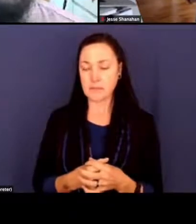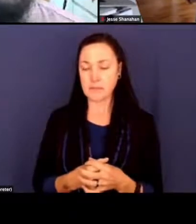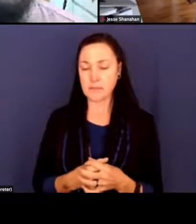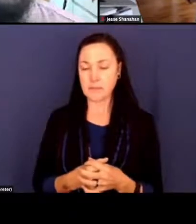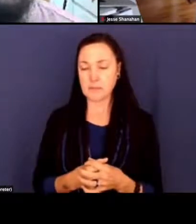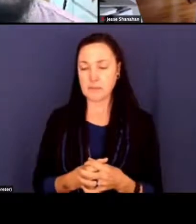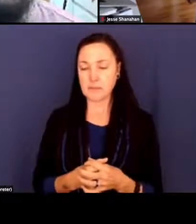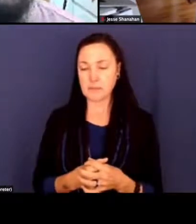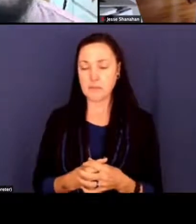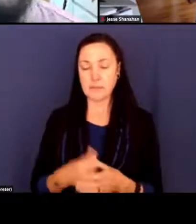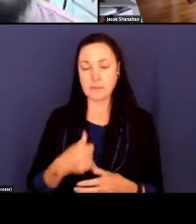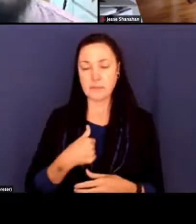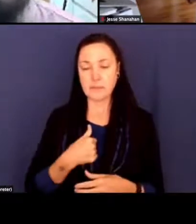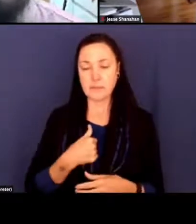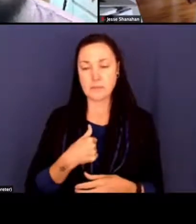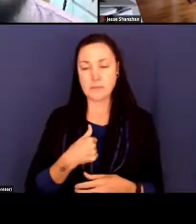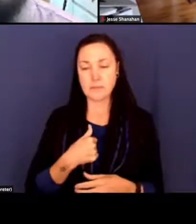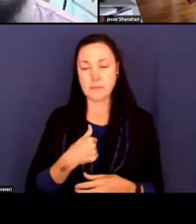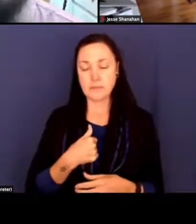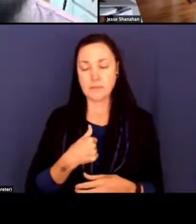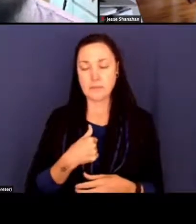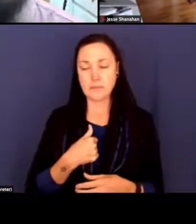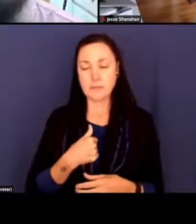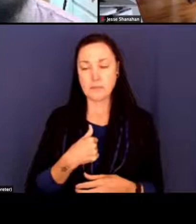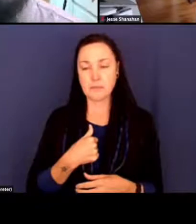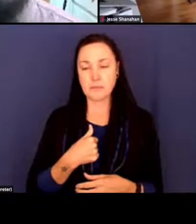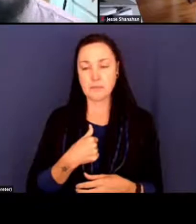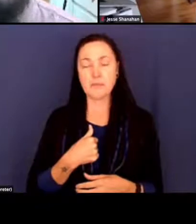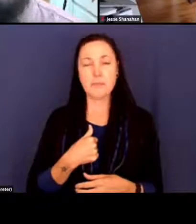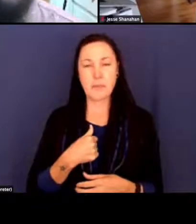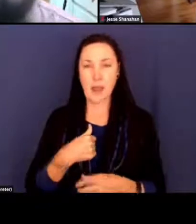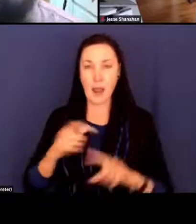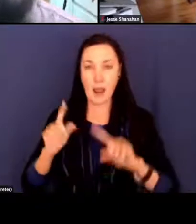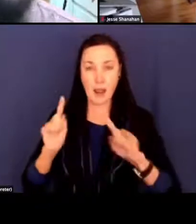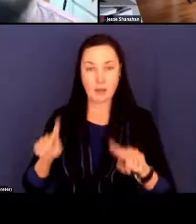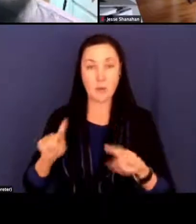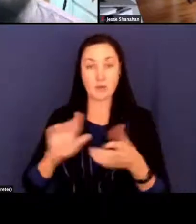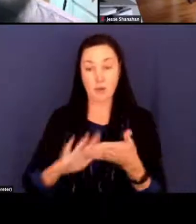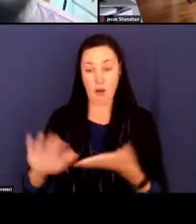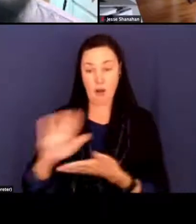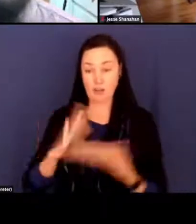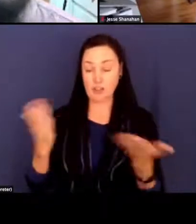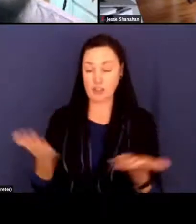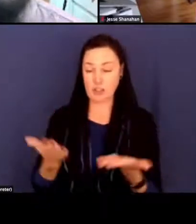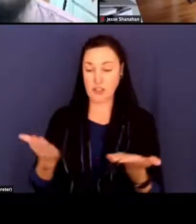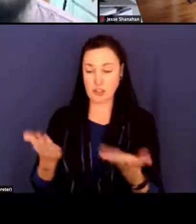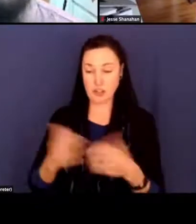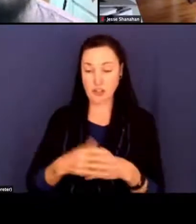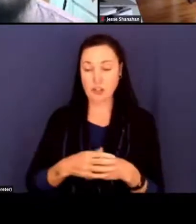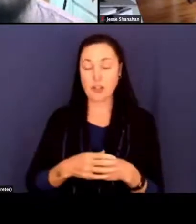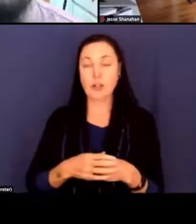I was in my sophomore year of college when I got a scholarship to